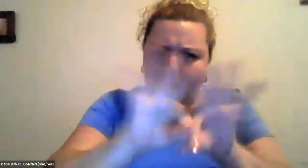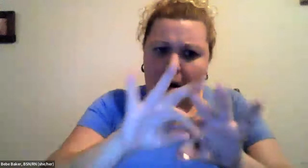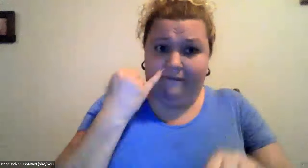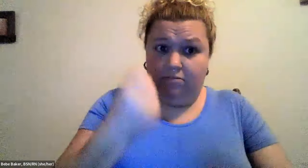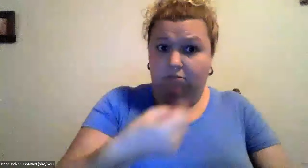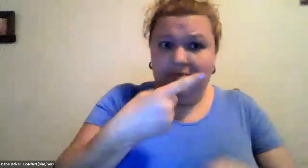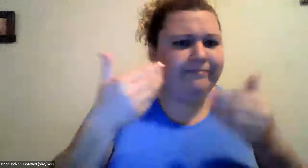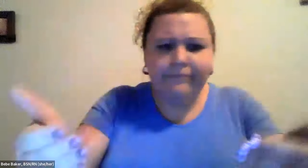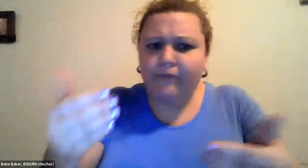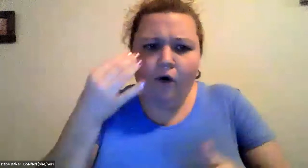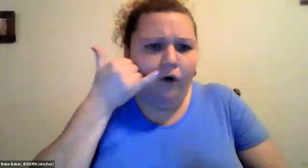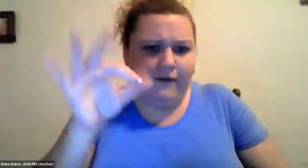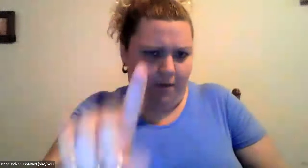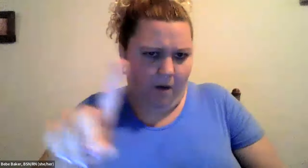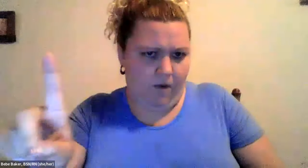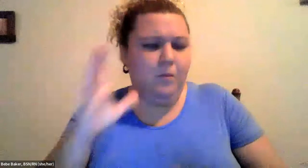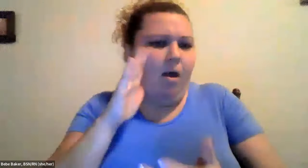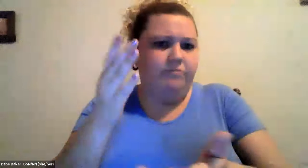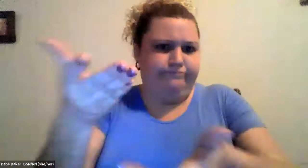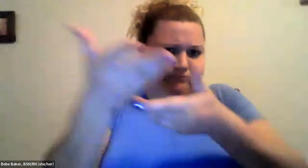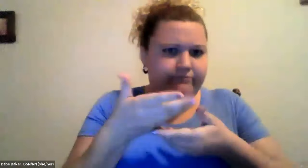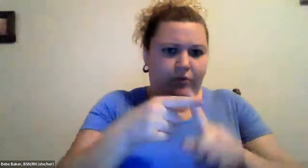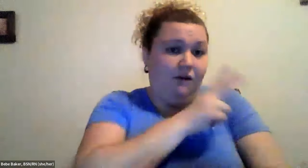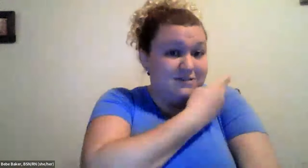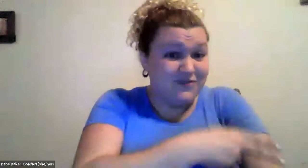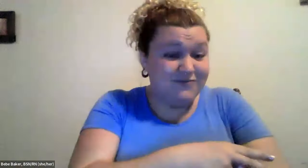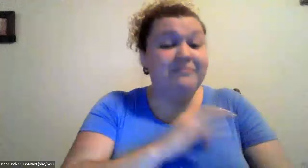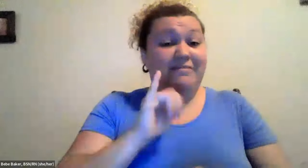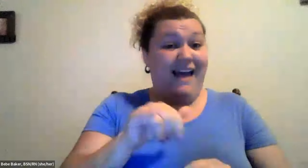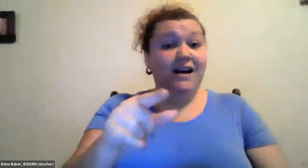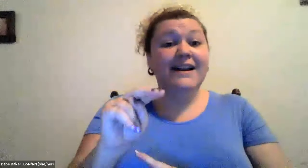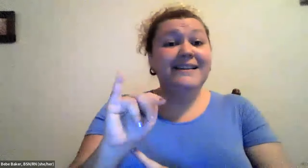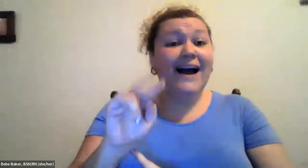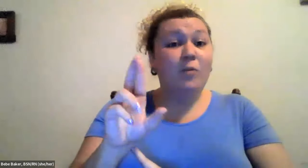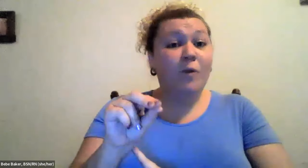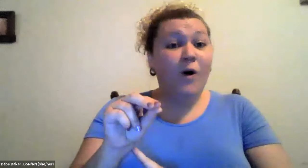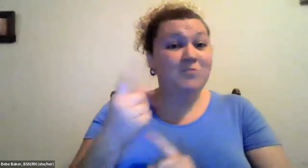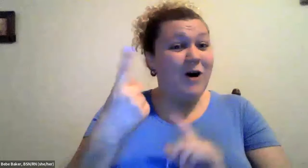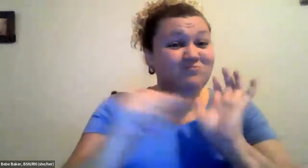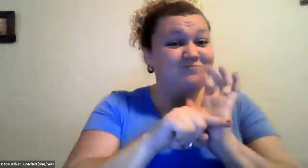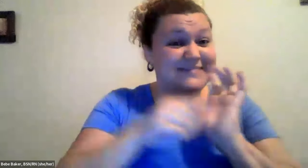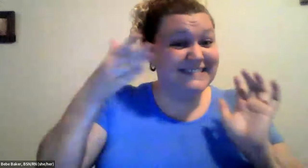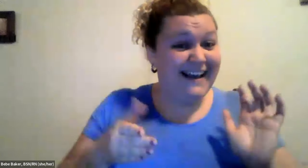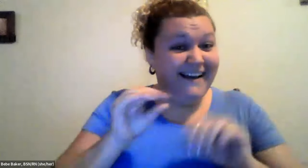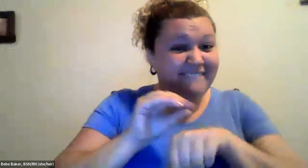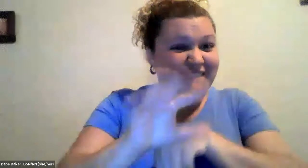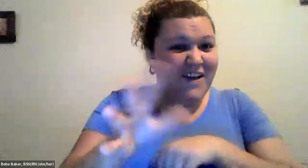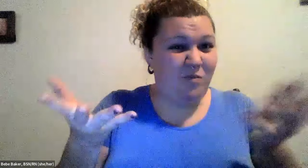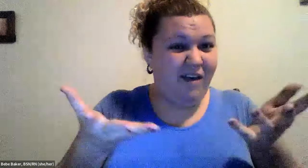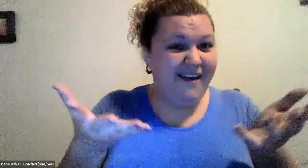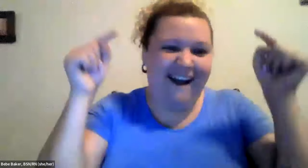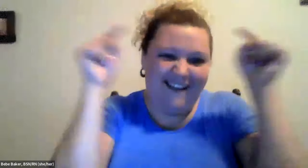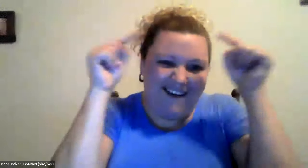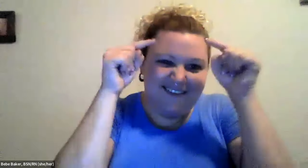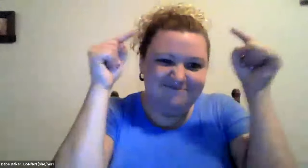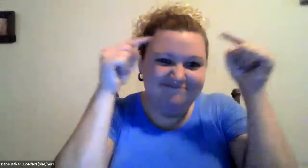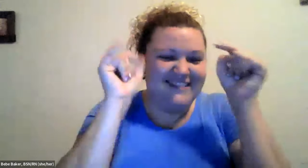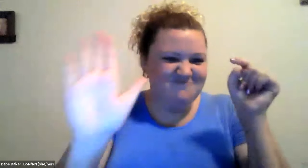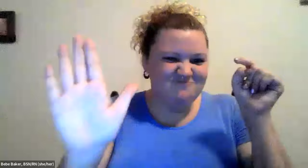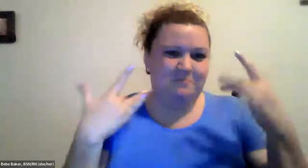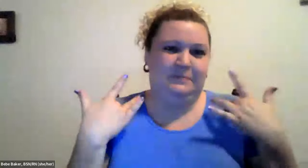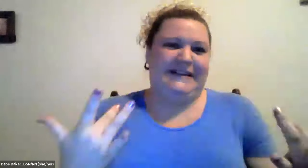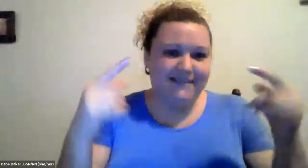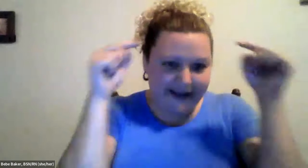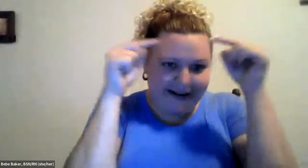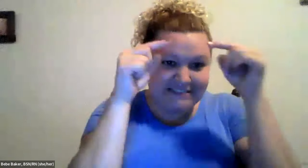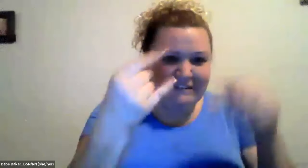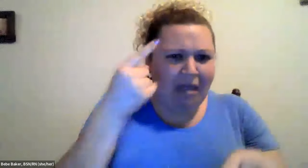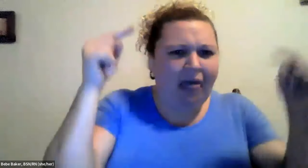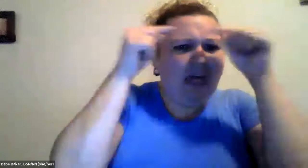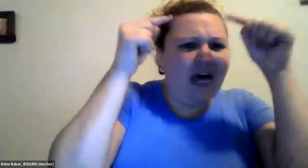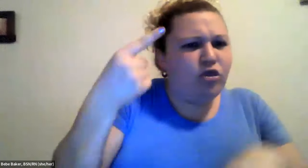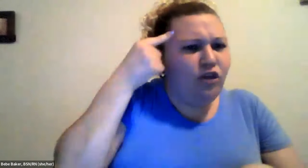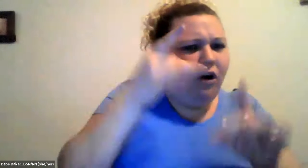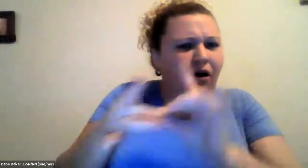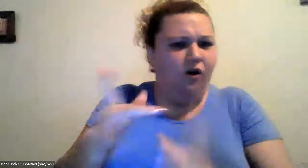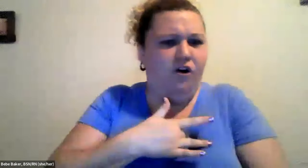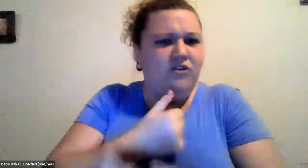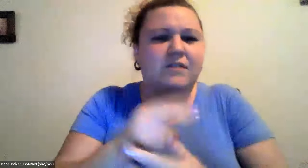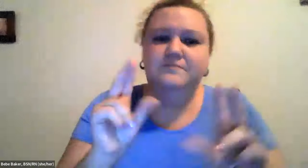Cristine Saunders: And then you call 911 it's important that you do that, and that will take you into the hospital, but one of the side effects of nitroglycerin is that gives you a headache so that's usually the biggest thing so.